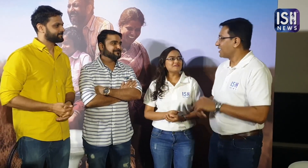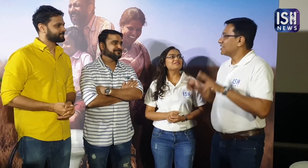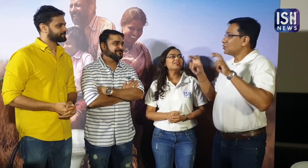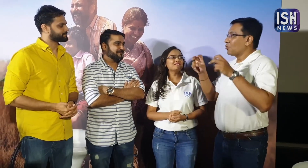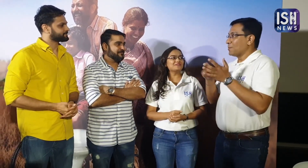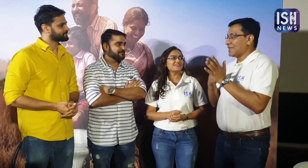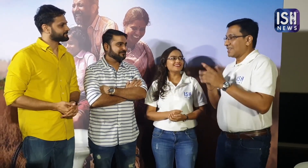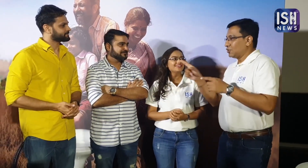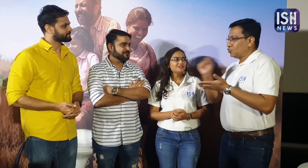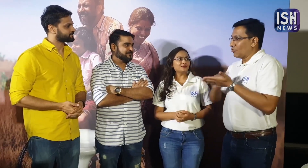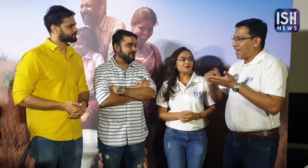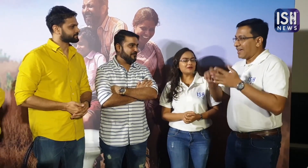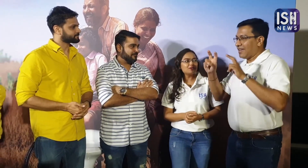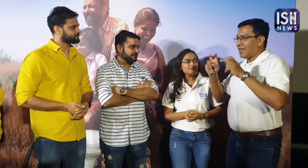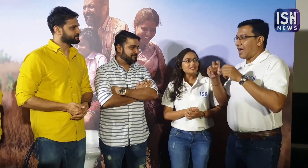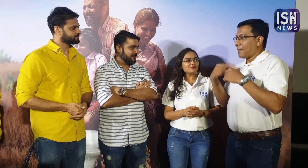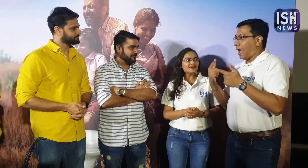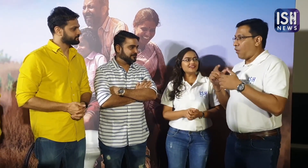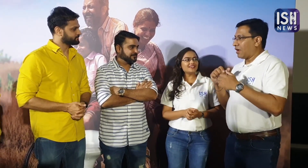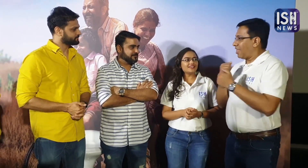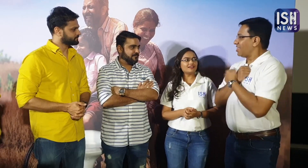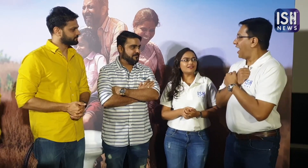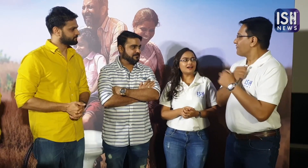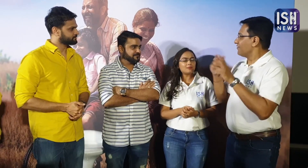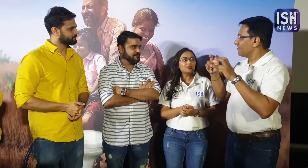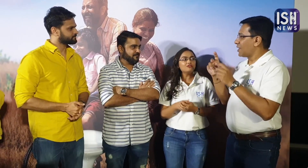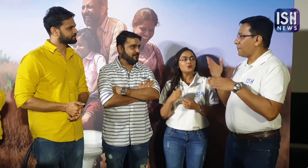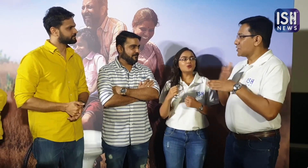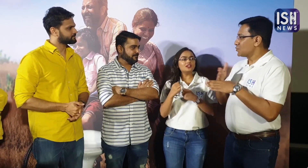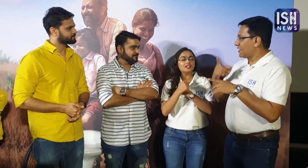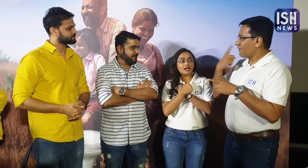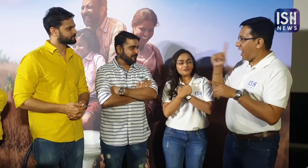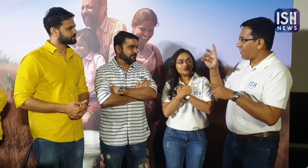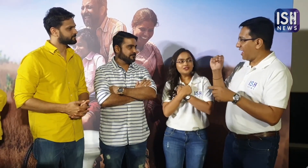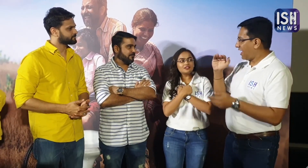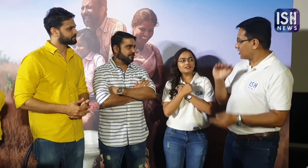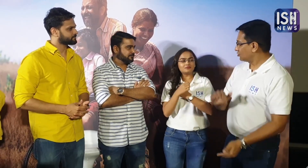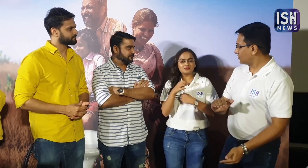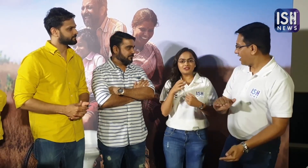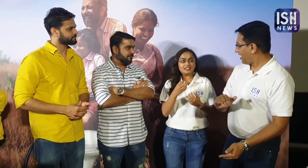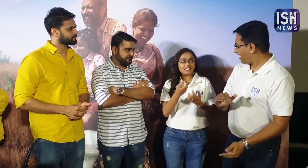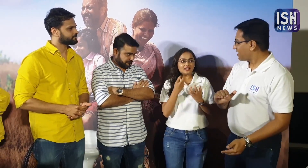So basically you imagined a child's love and created the music.